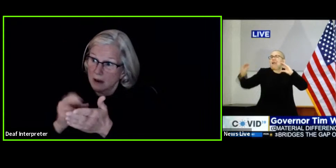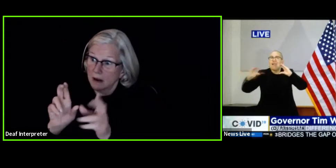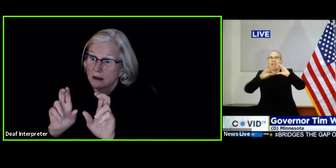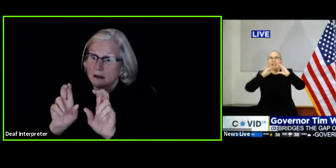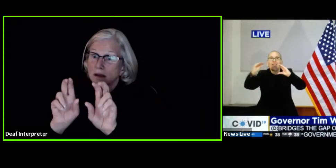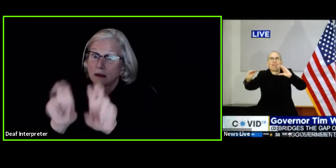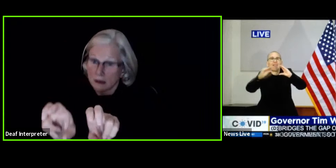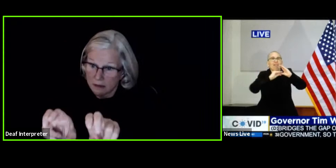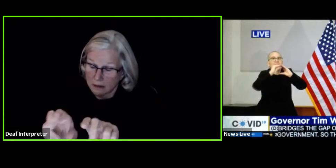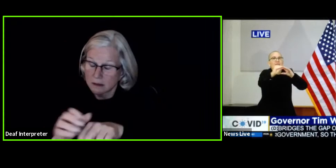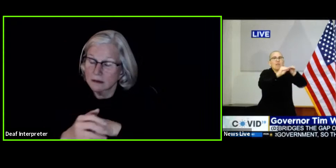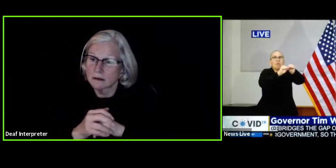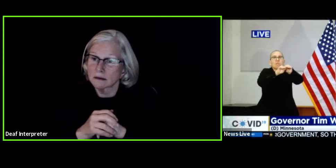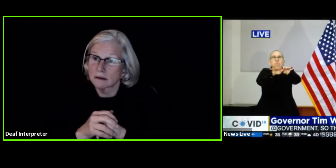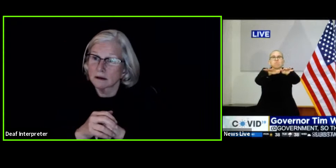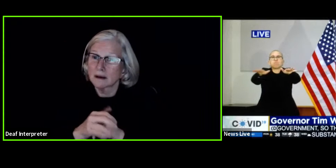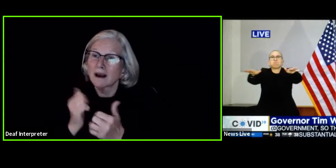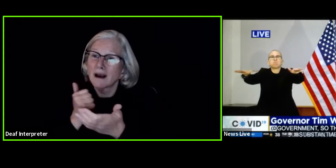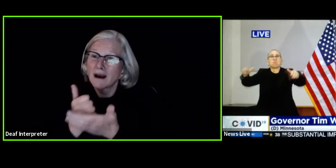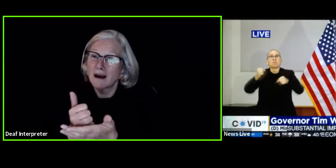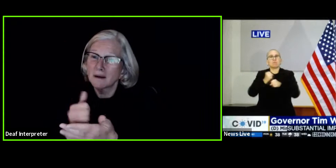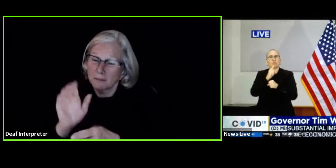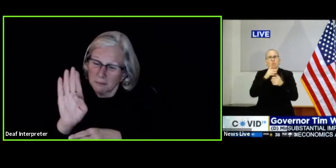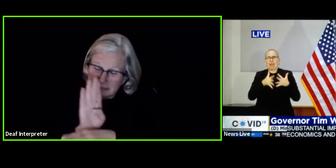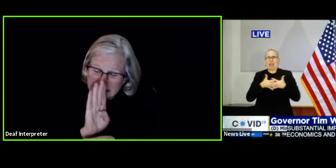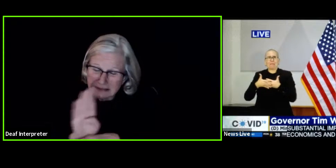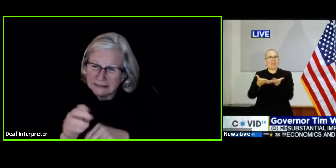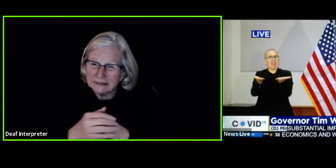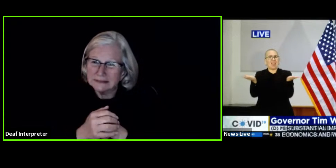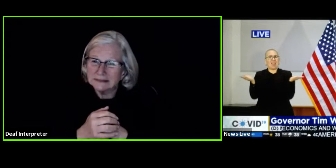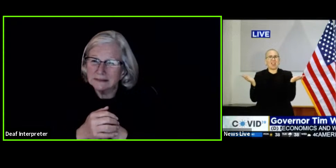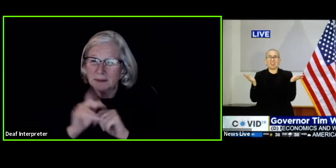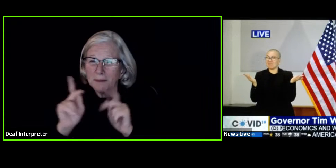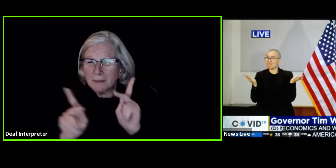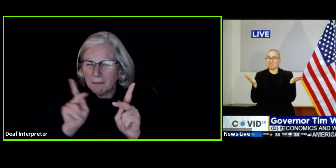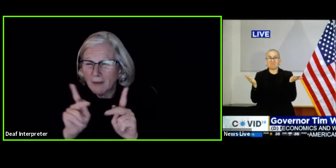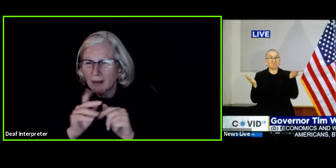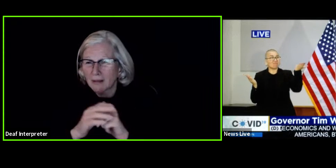AMERICANS. BY PASSING, WHETHER IT'S THE HEROES ACT OR A MODIFYING VERSION OF THE HEROES ACT.